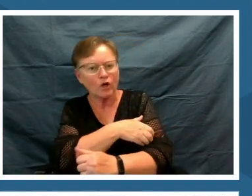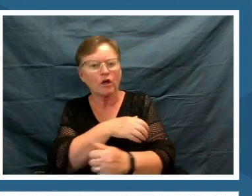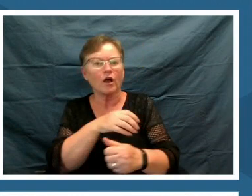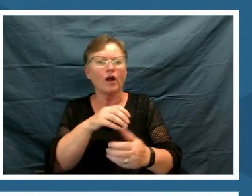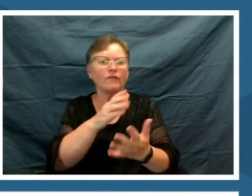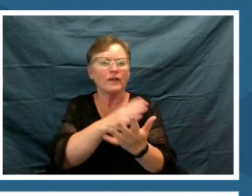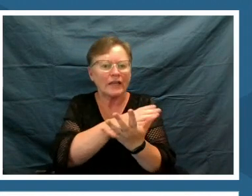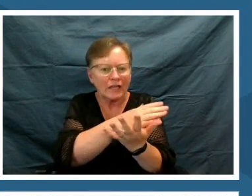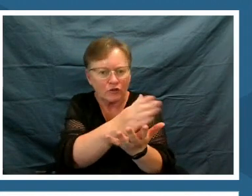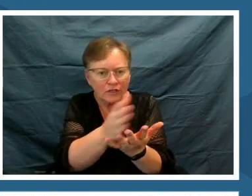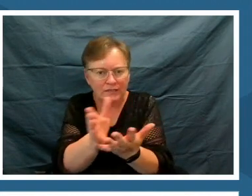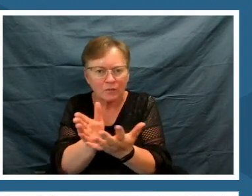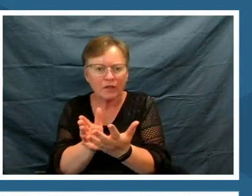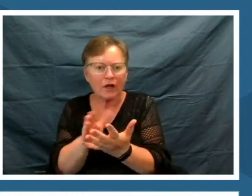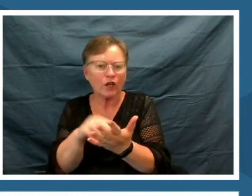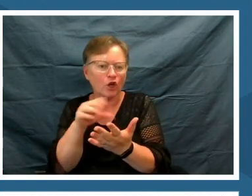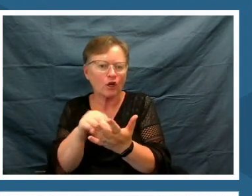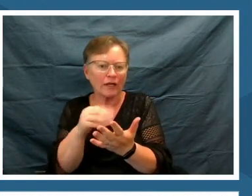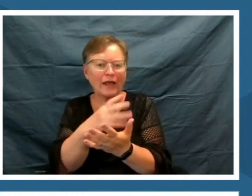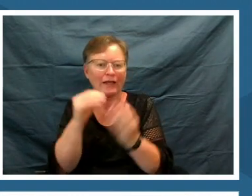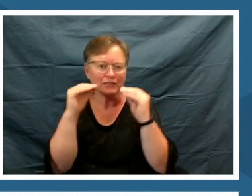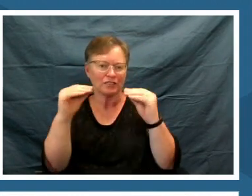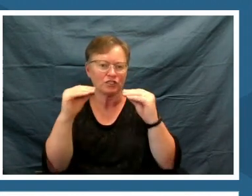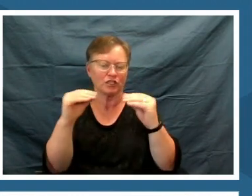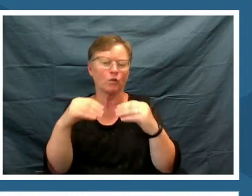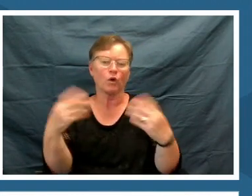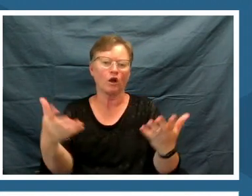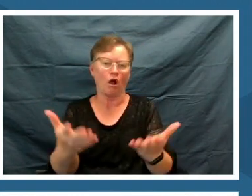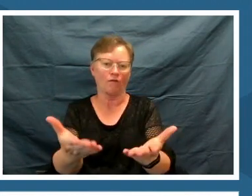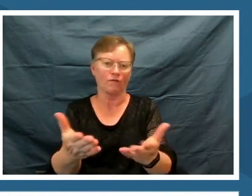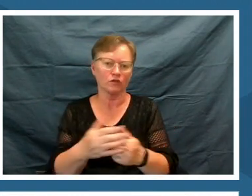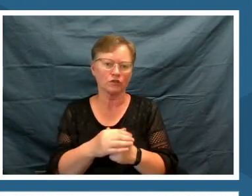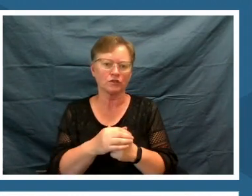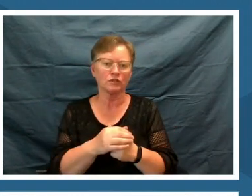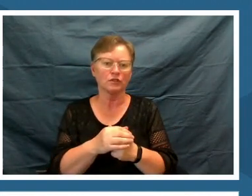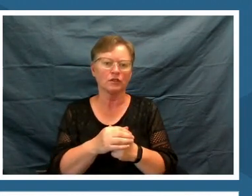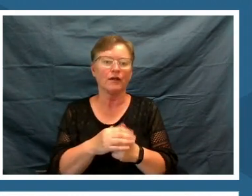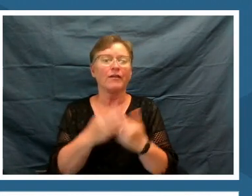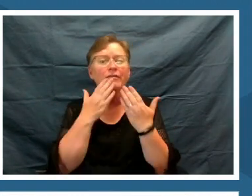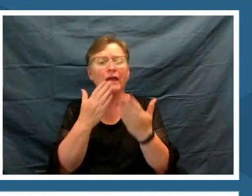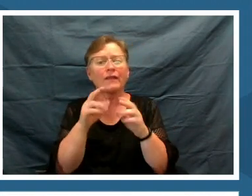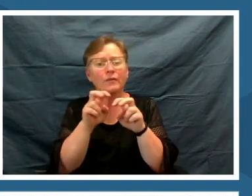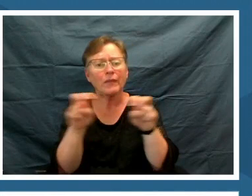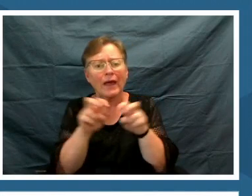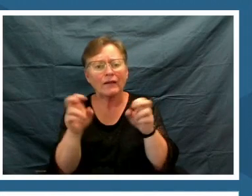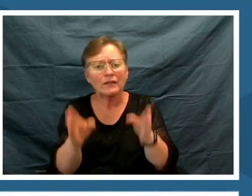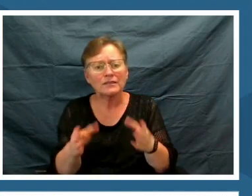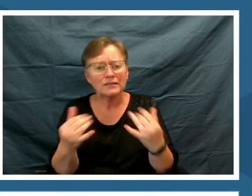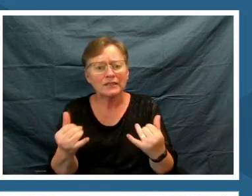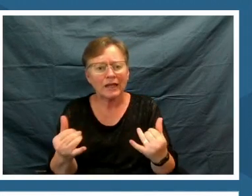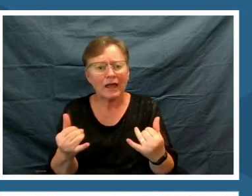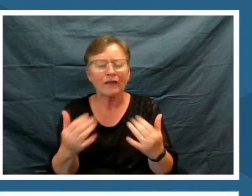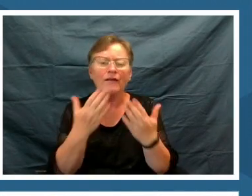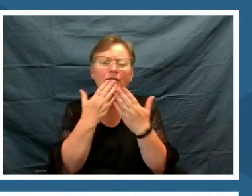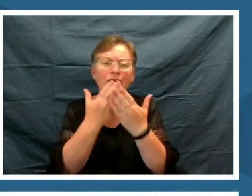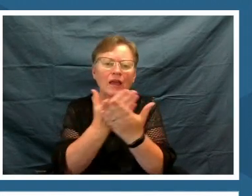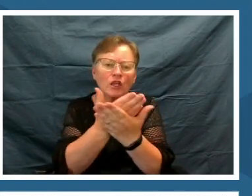and i want to thank all of our panelists today and and thank you to all our